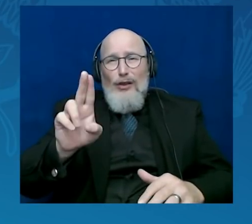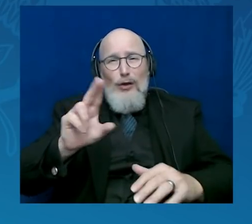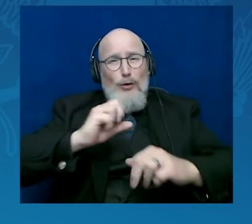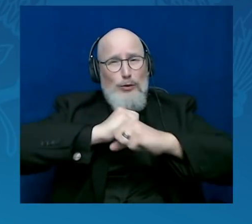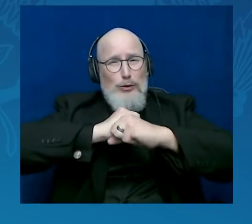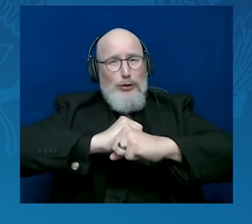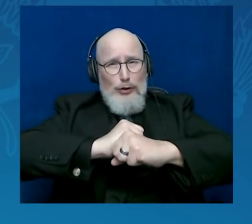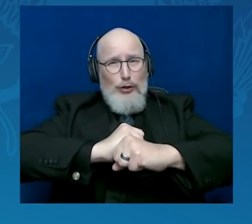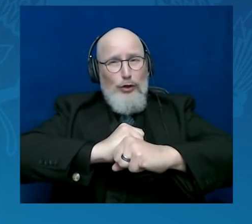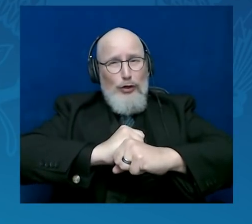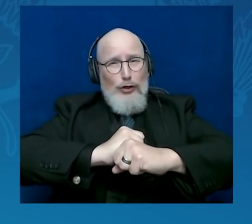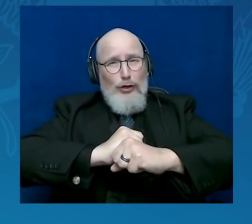for two generations.